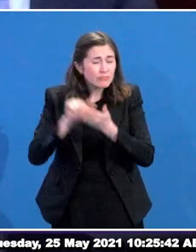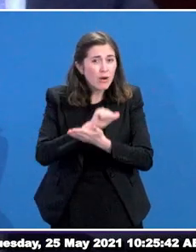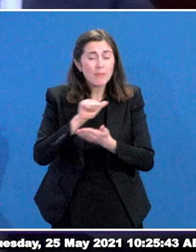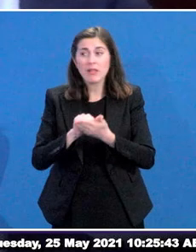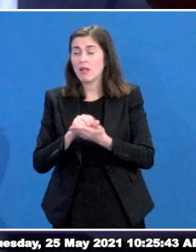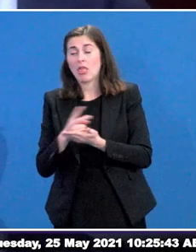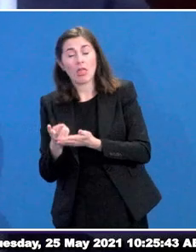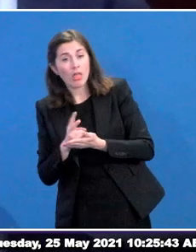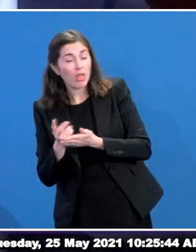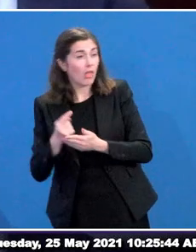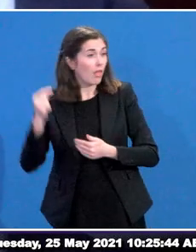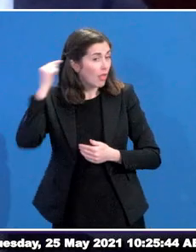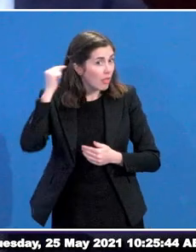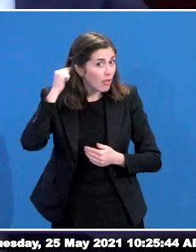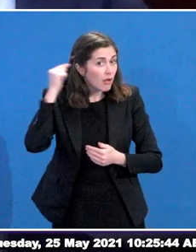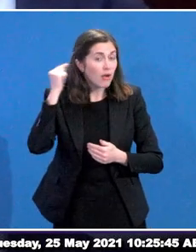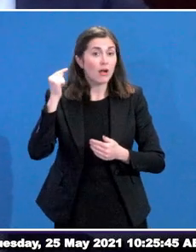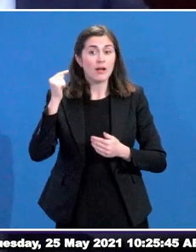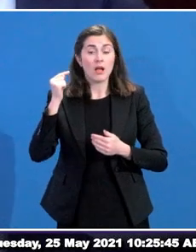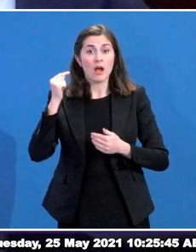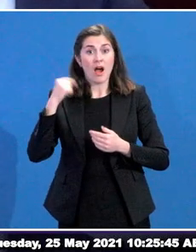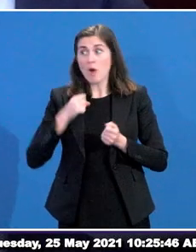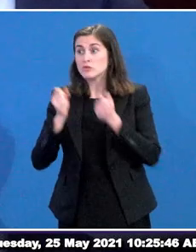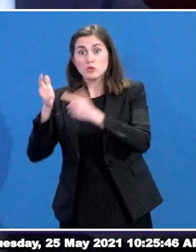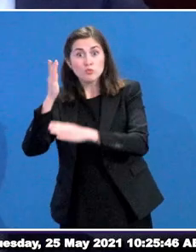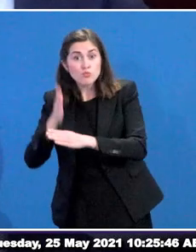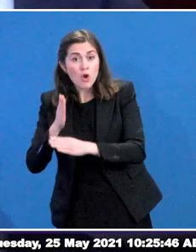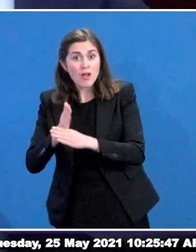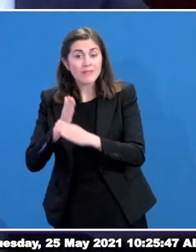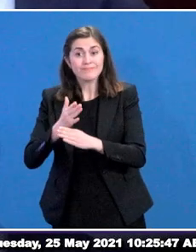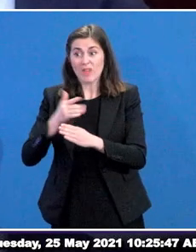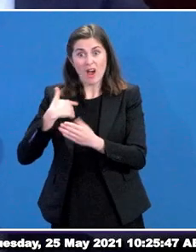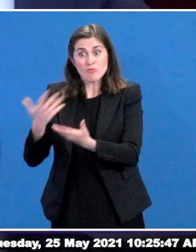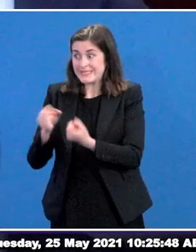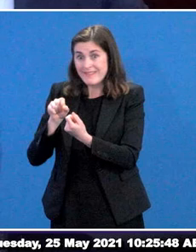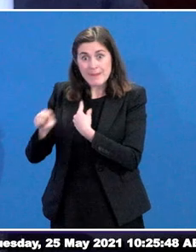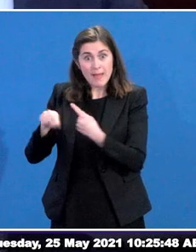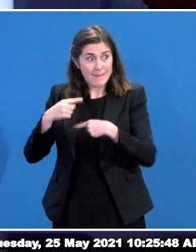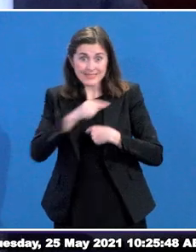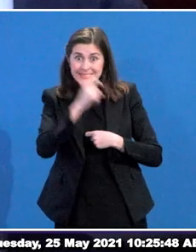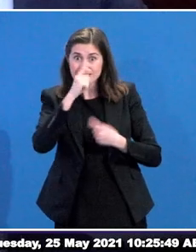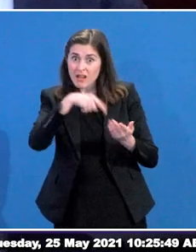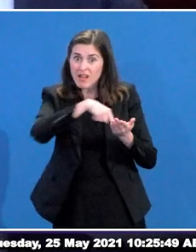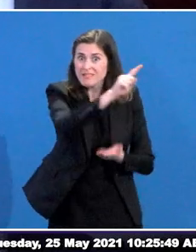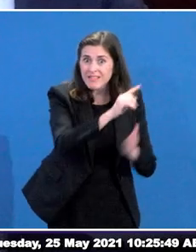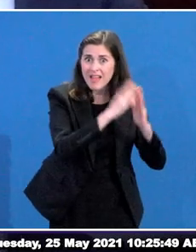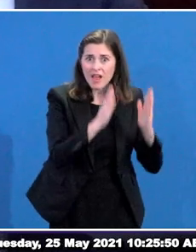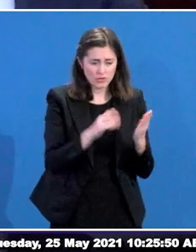Like, the day that I received that eviction notice, my poor bosses and colleagues, like, they pulled me in and went,